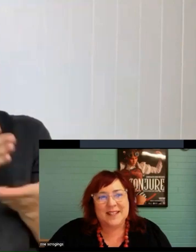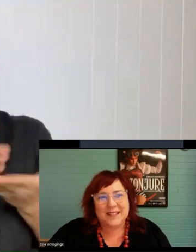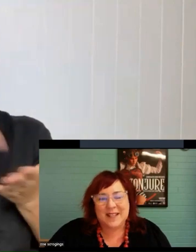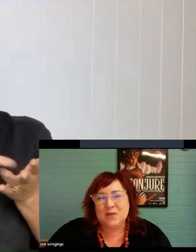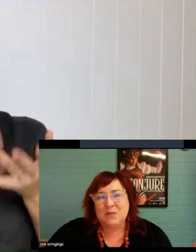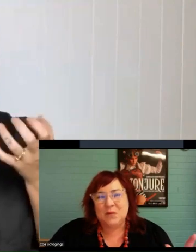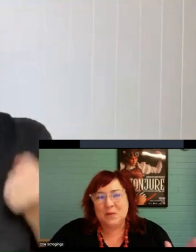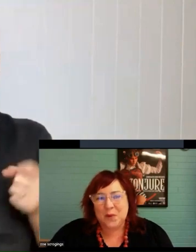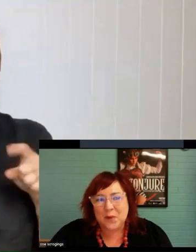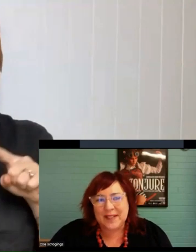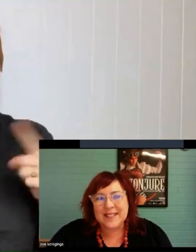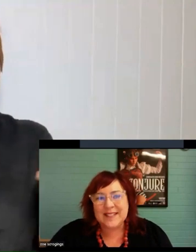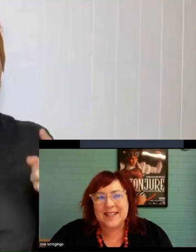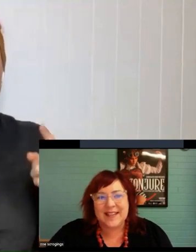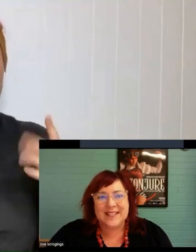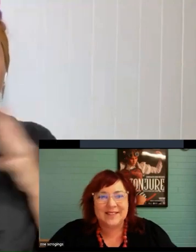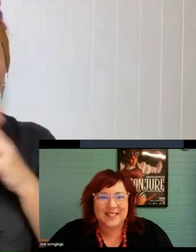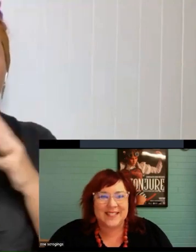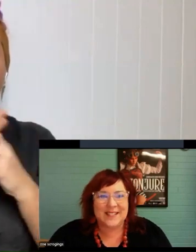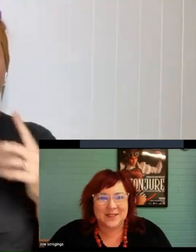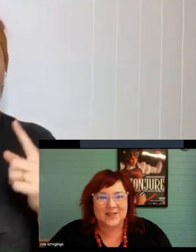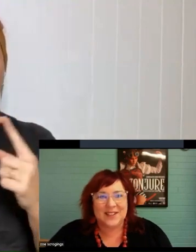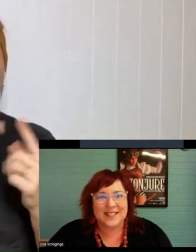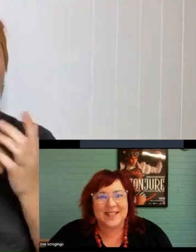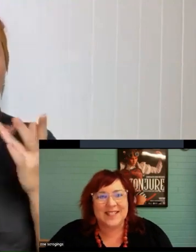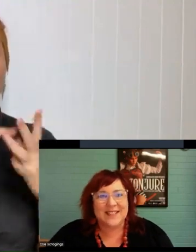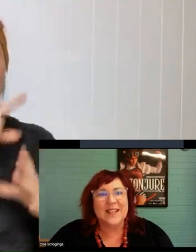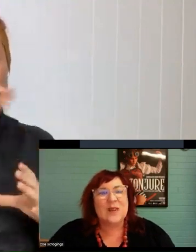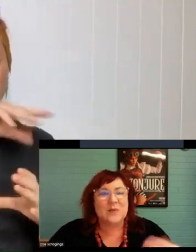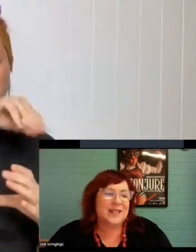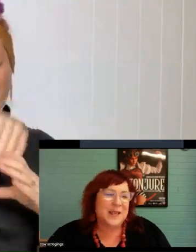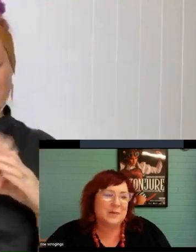accessible points to enter into the organization, whether that